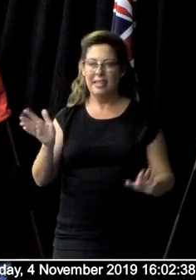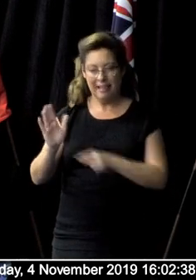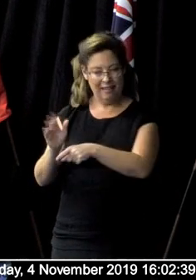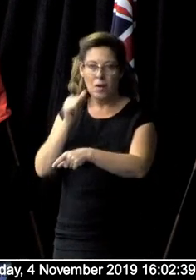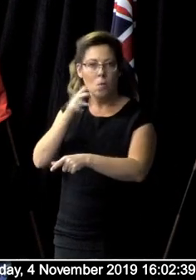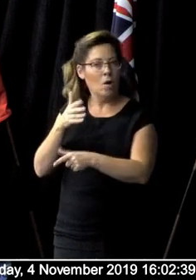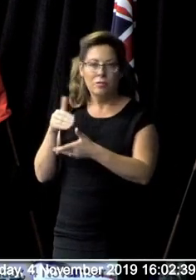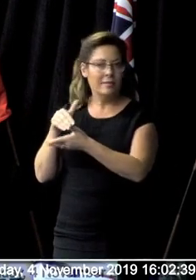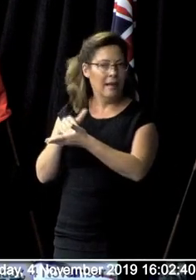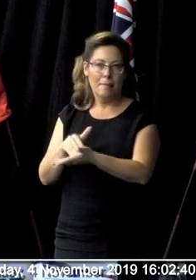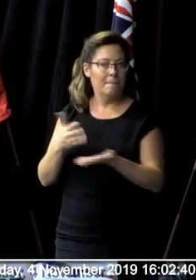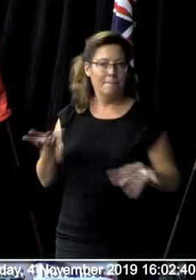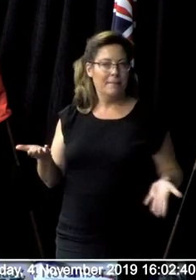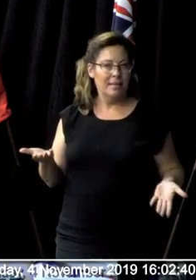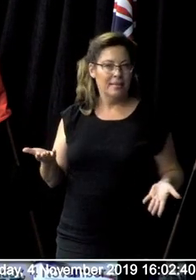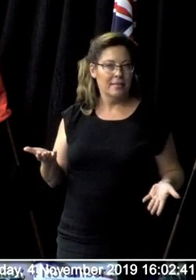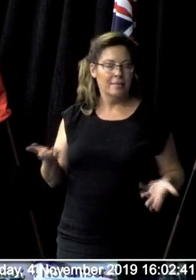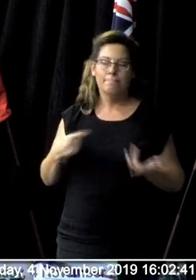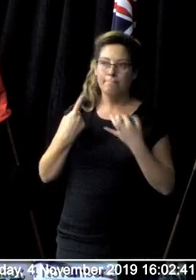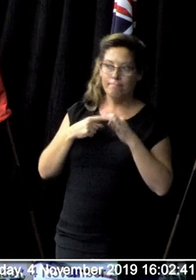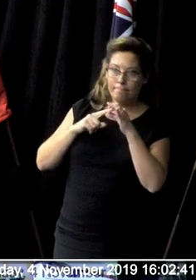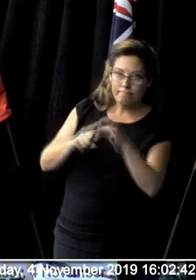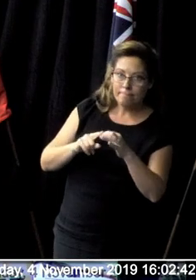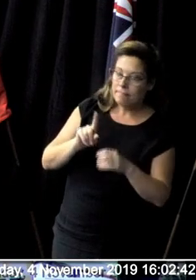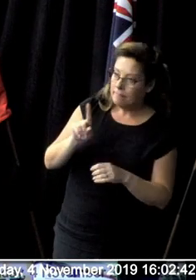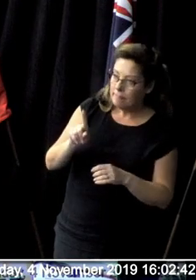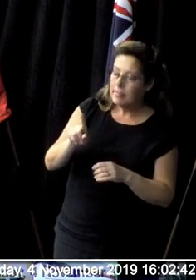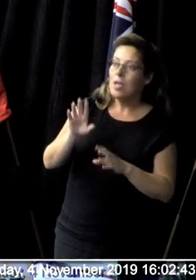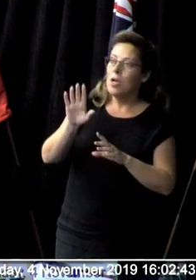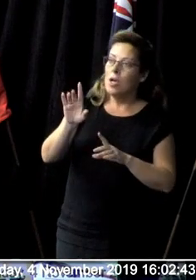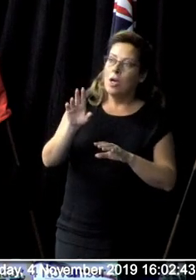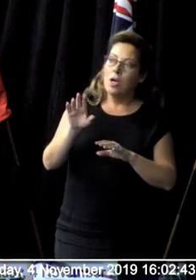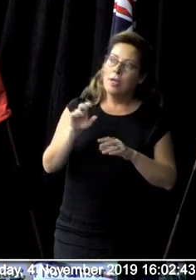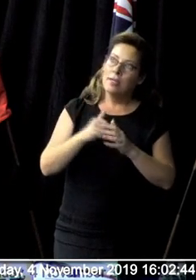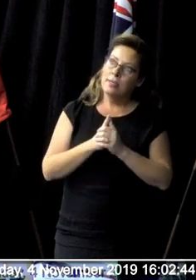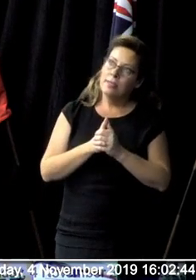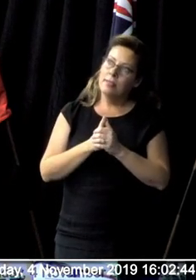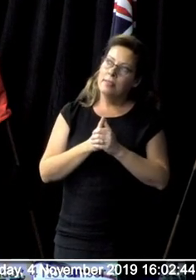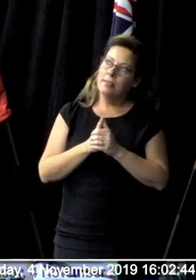What if there are parents who want to have a separate school for their children?